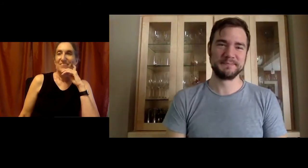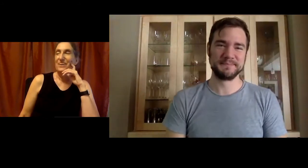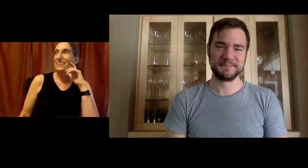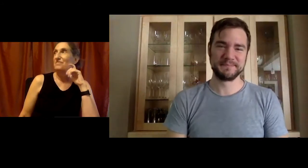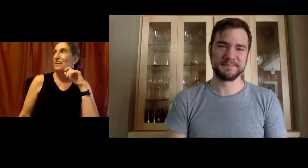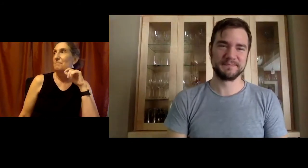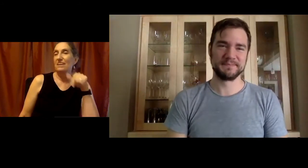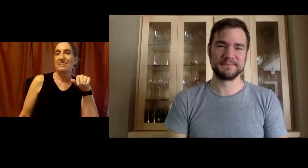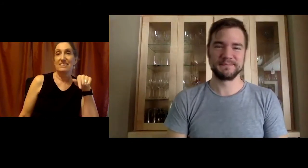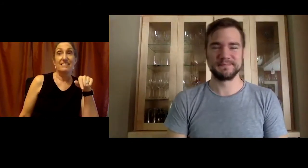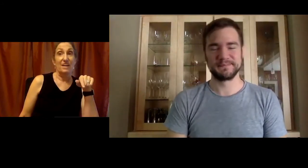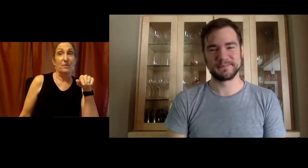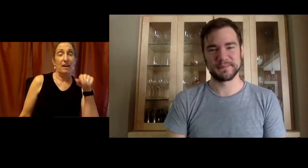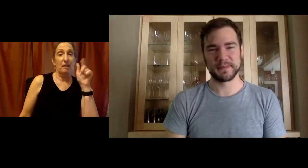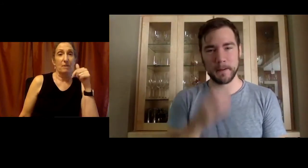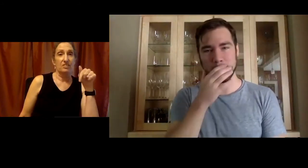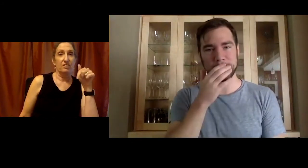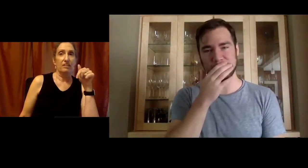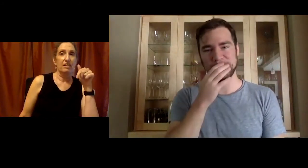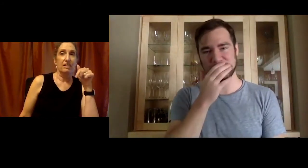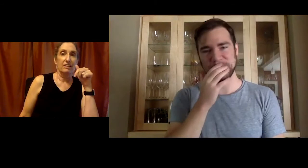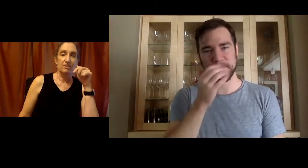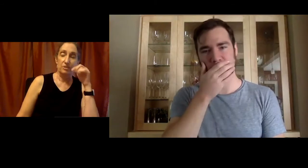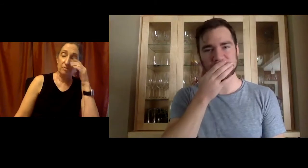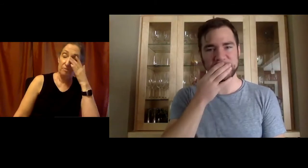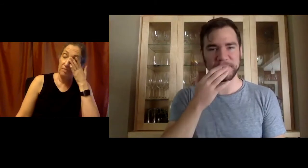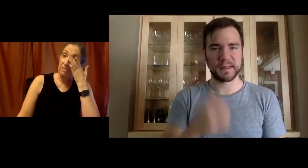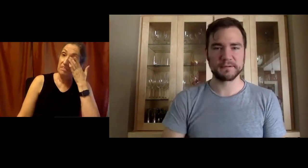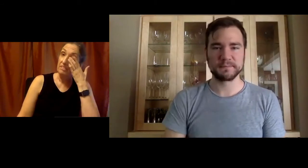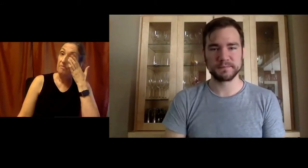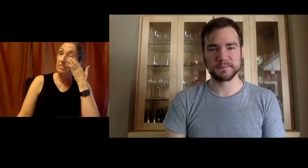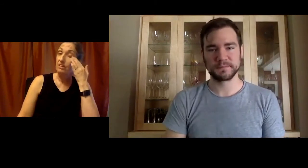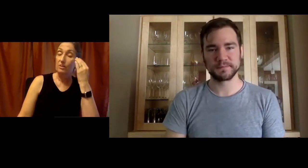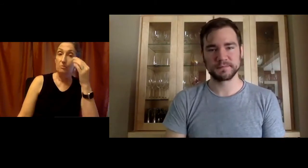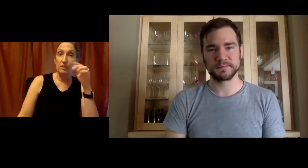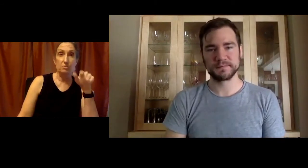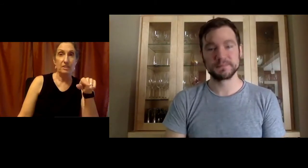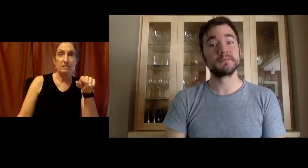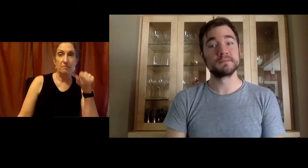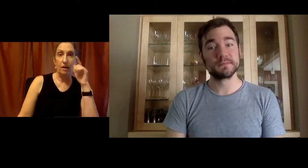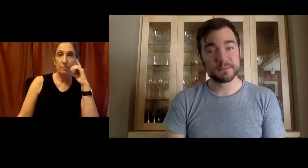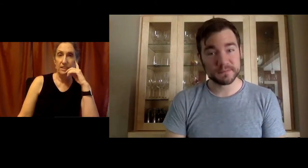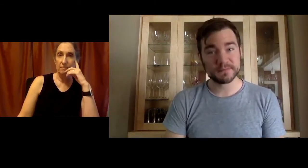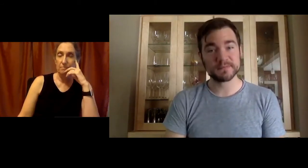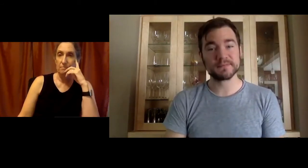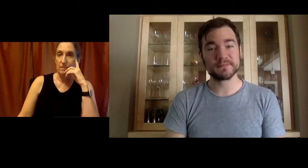Well, it's funny because that's how I got my start in sort of deaf theater was with that same company.